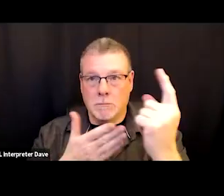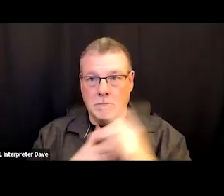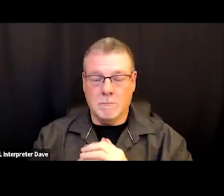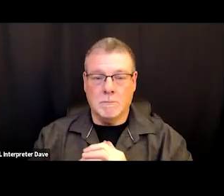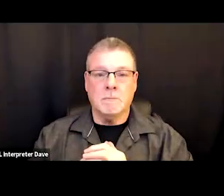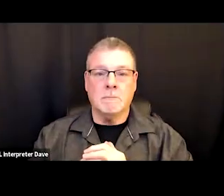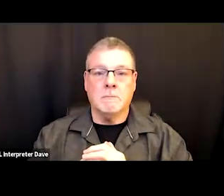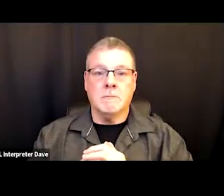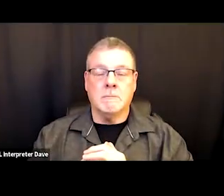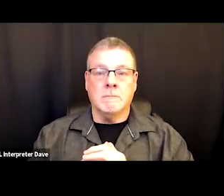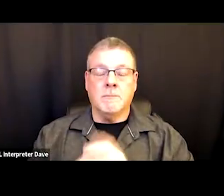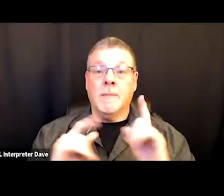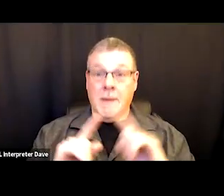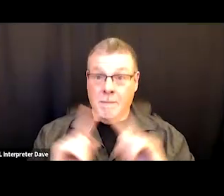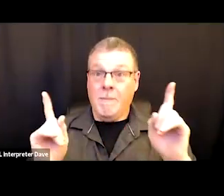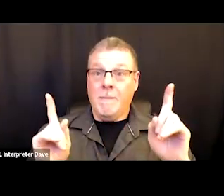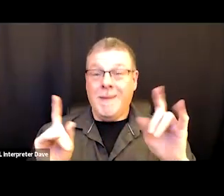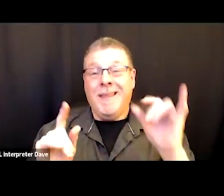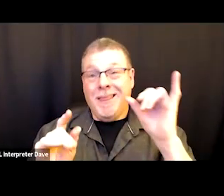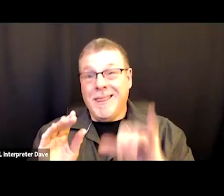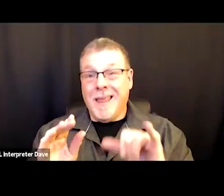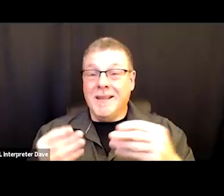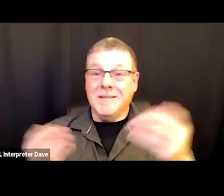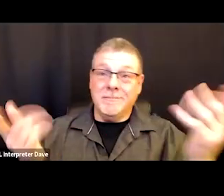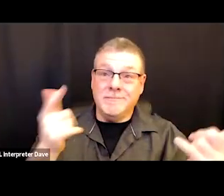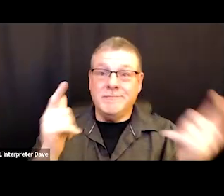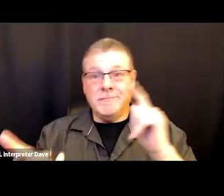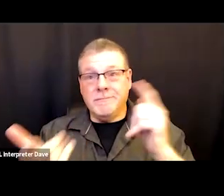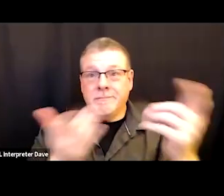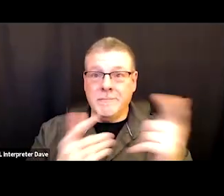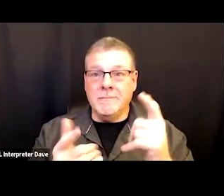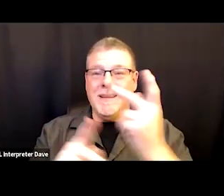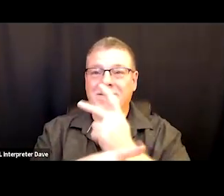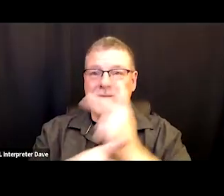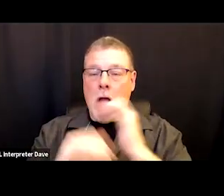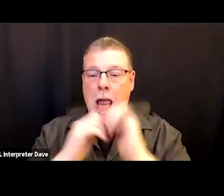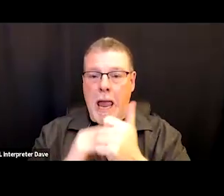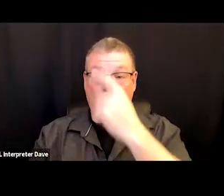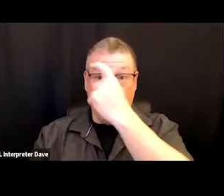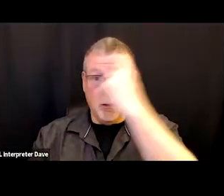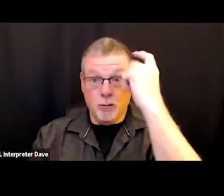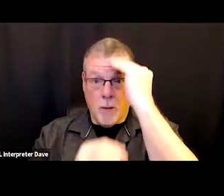But that's the trade off in figuring out a way to be trauma-informed and trauma-responsive